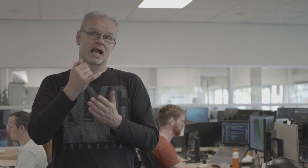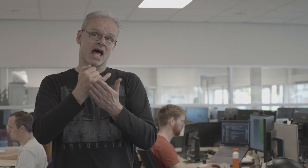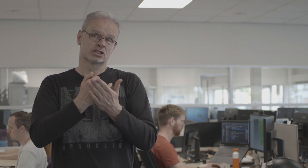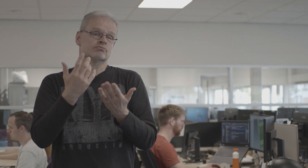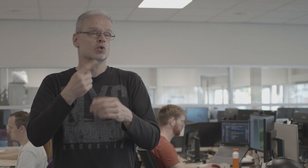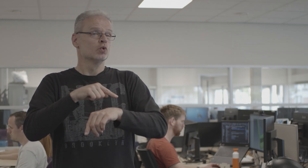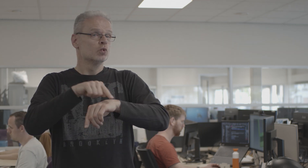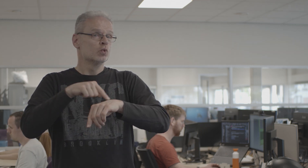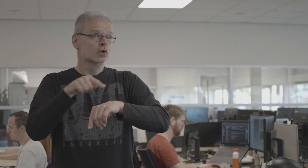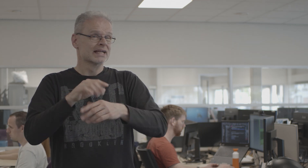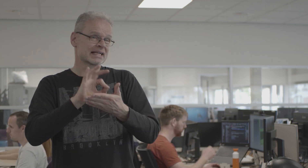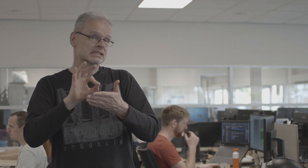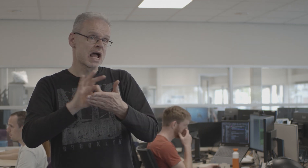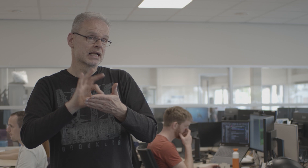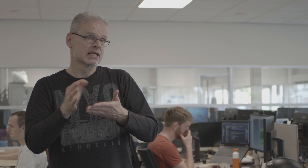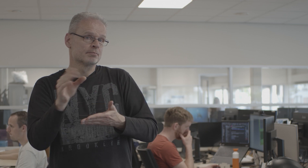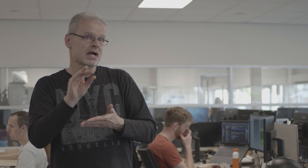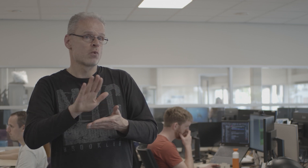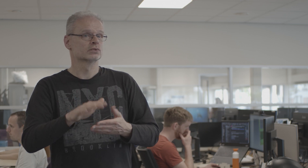Finally, I have to keep track of the time registration.